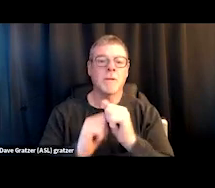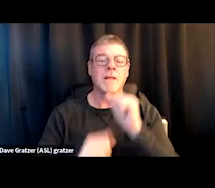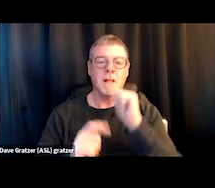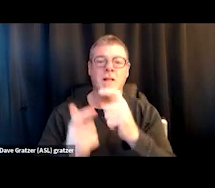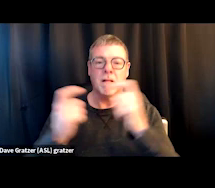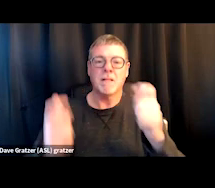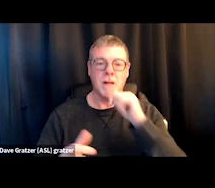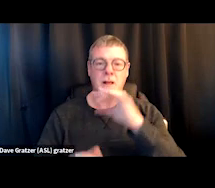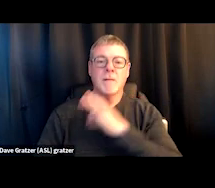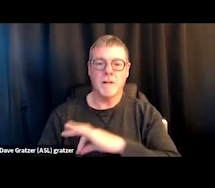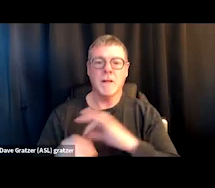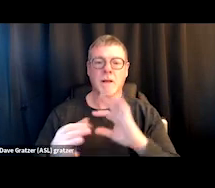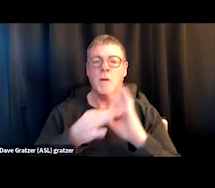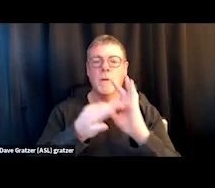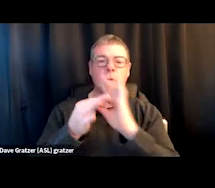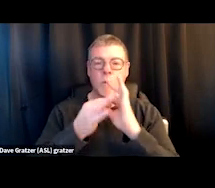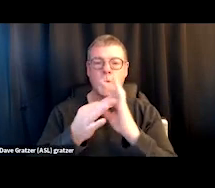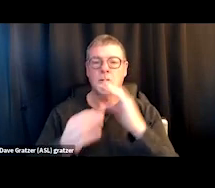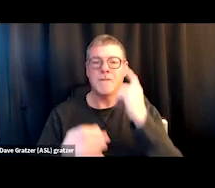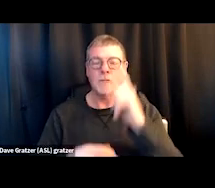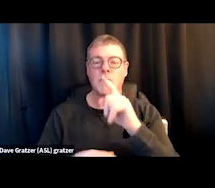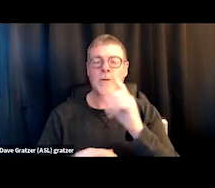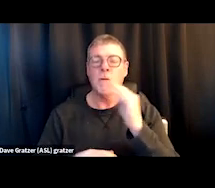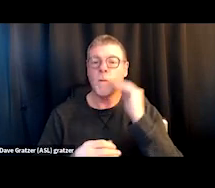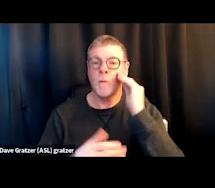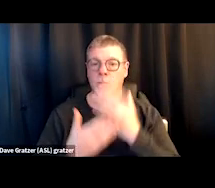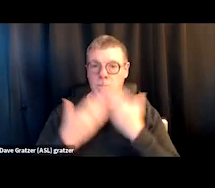the Coalition for the Homeless, for about 18 years, and certainly,